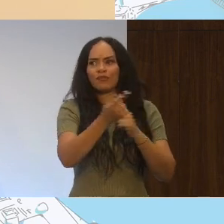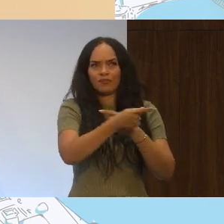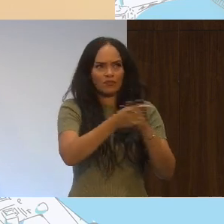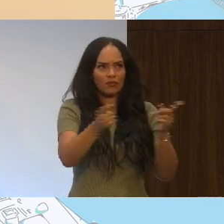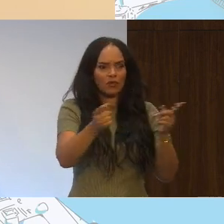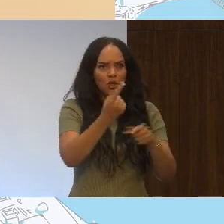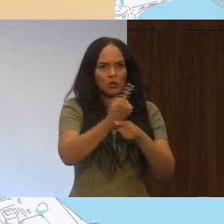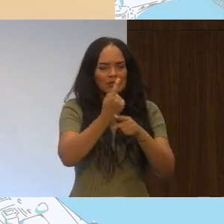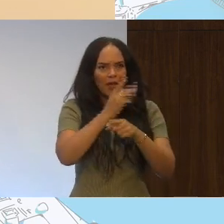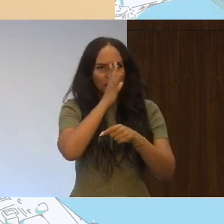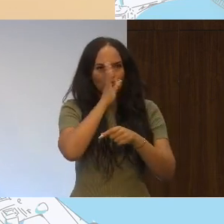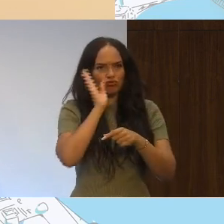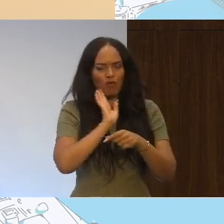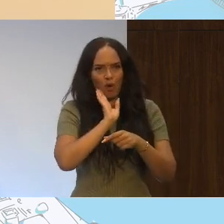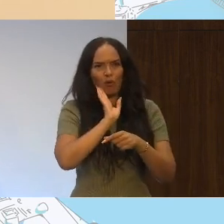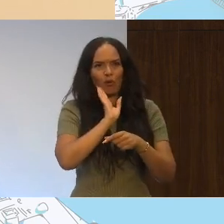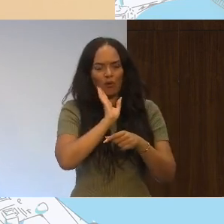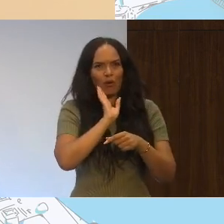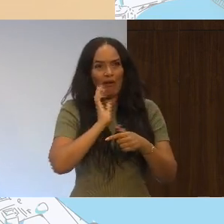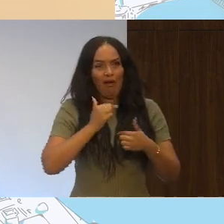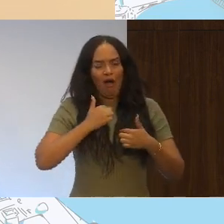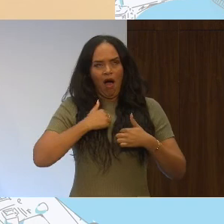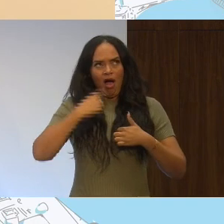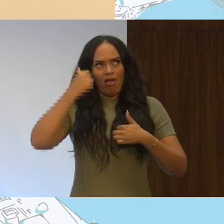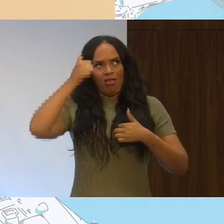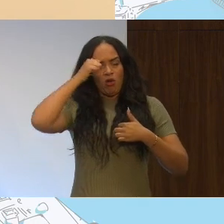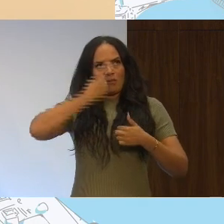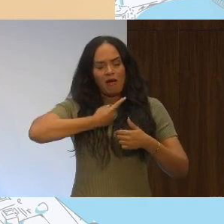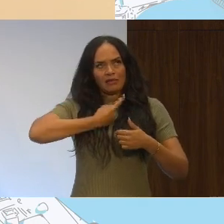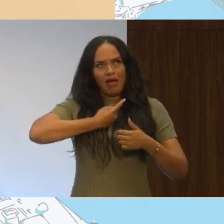on our first migraine think, oh crikey, am I having a stroke? Is there anything else